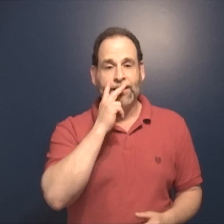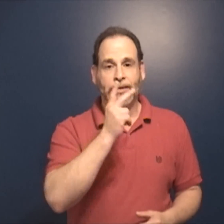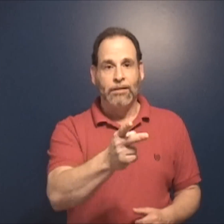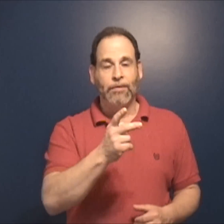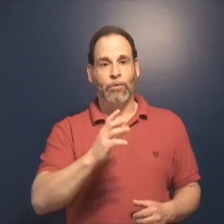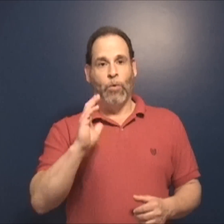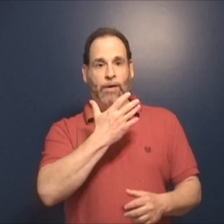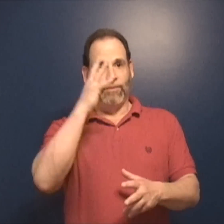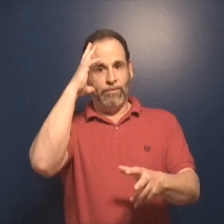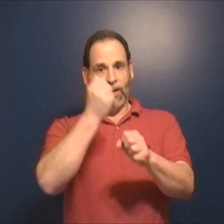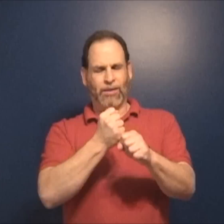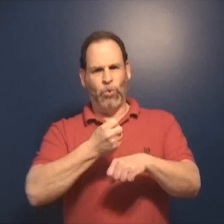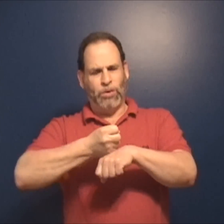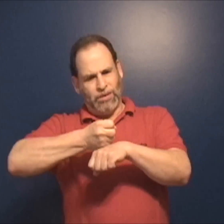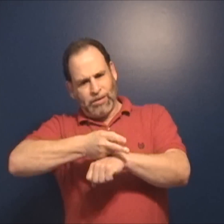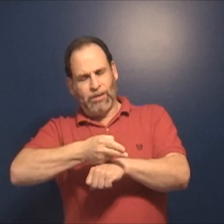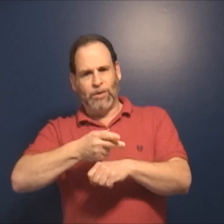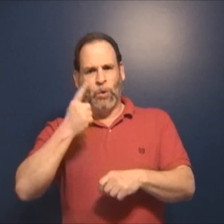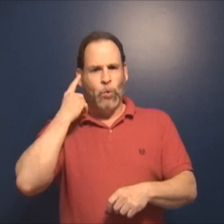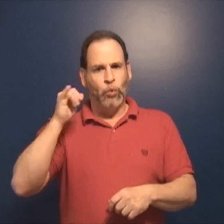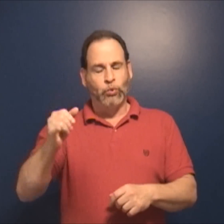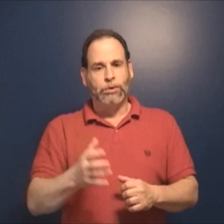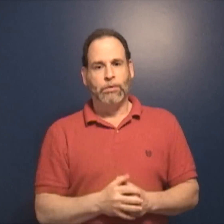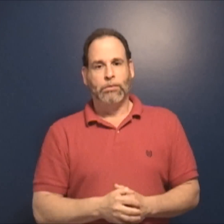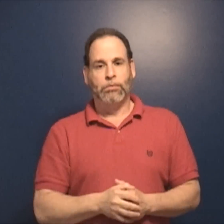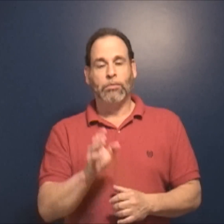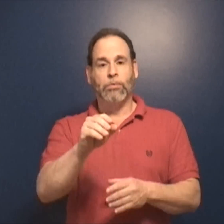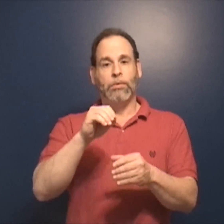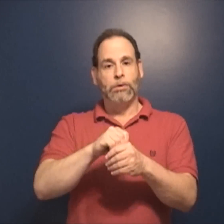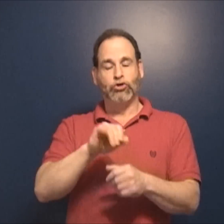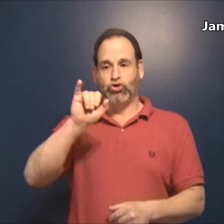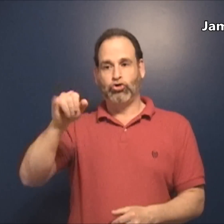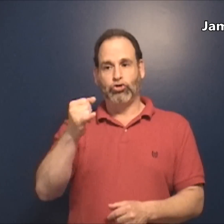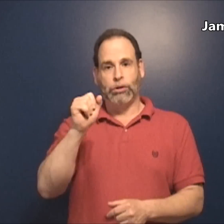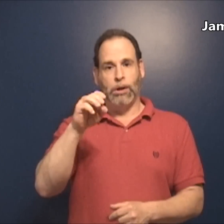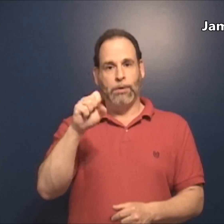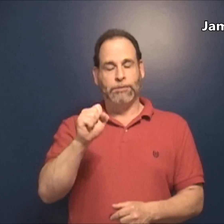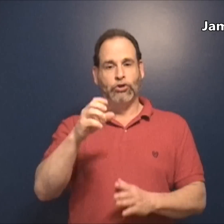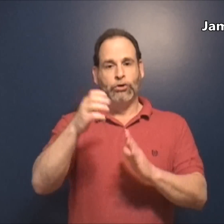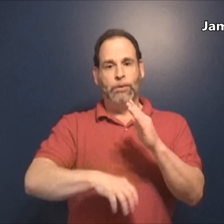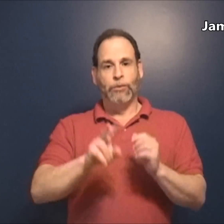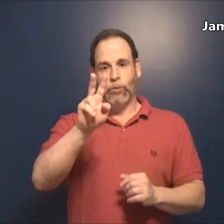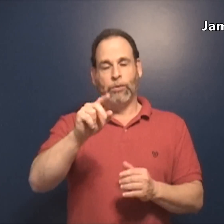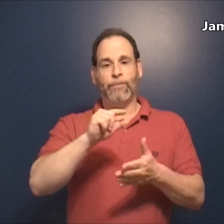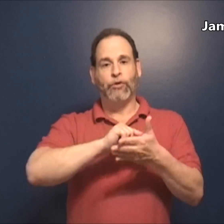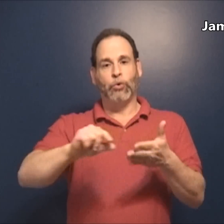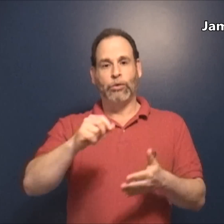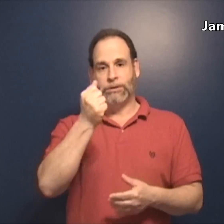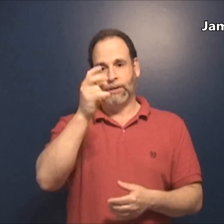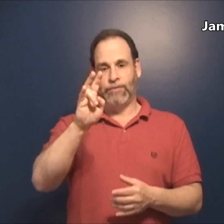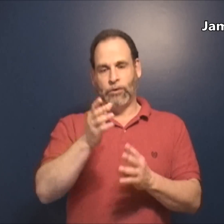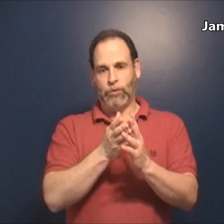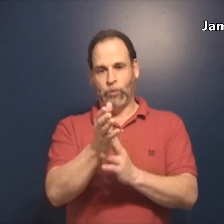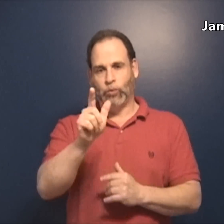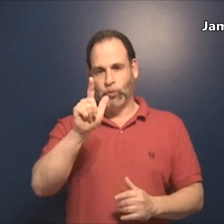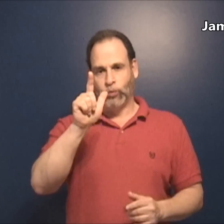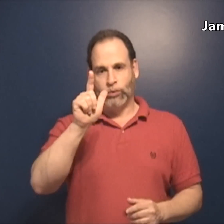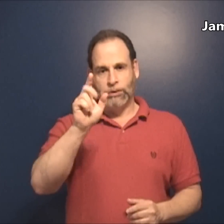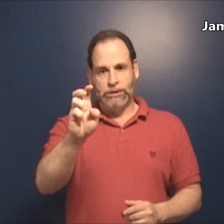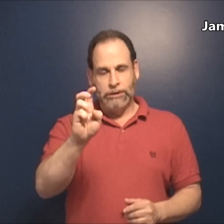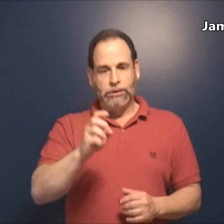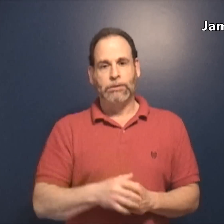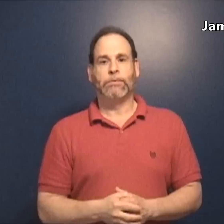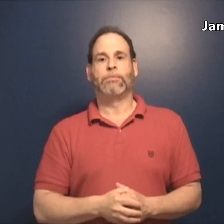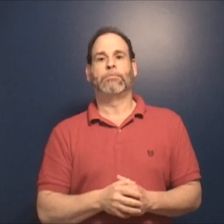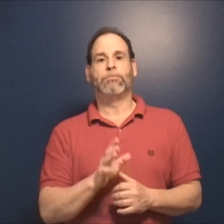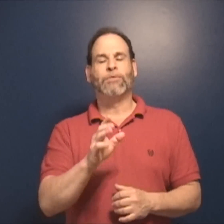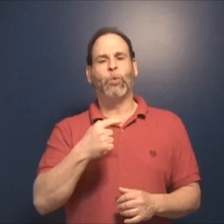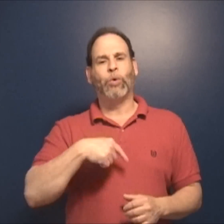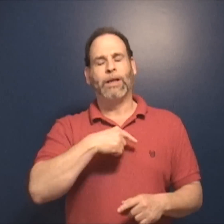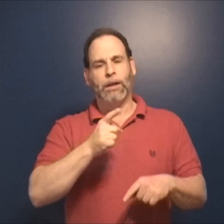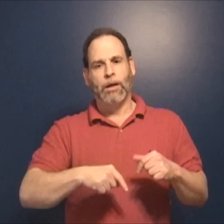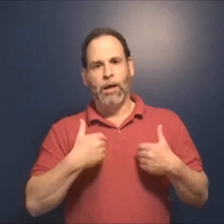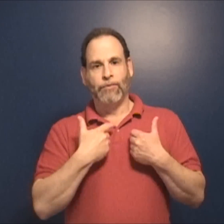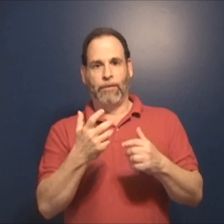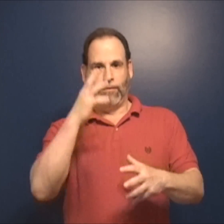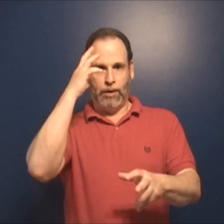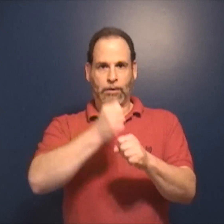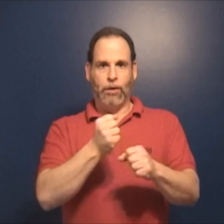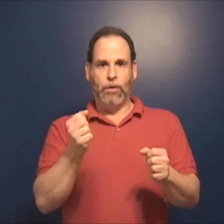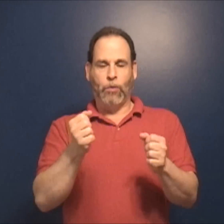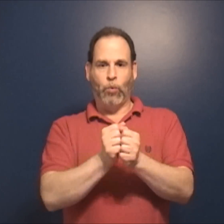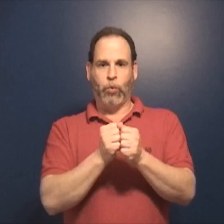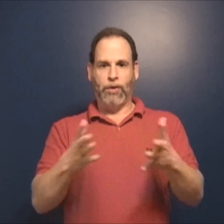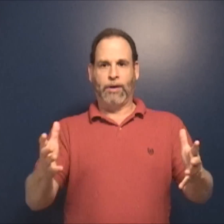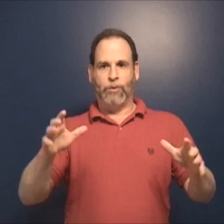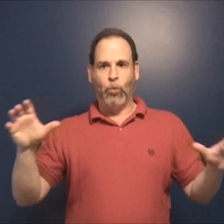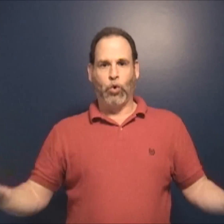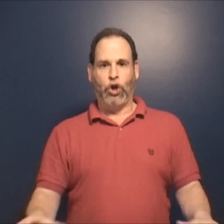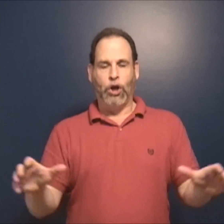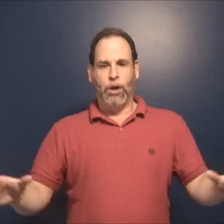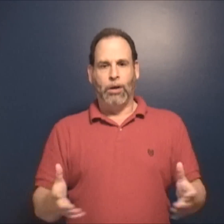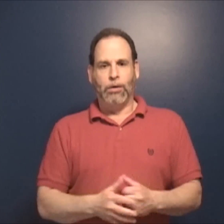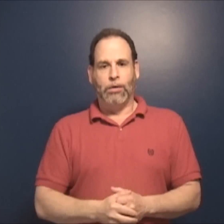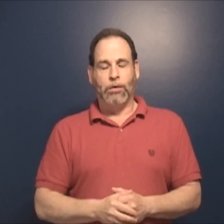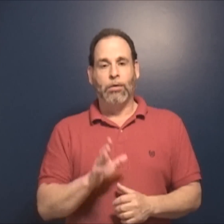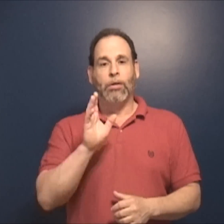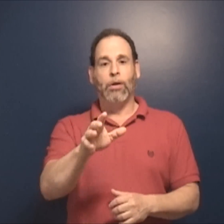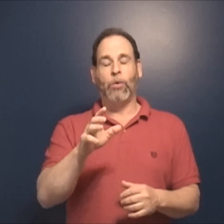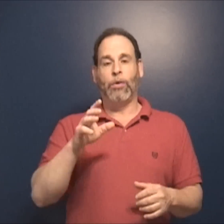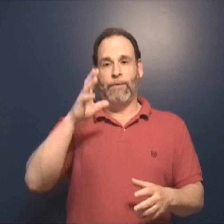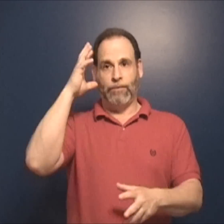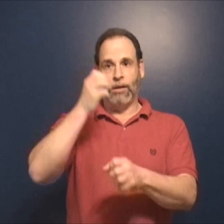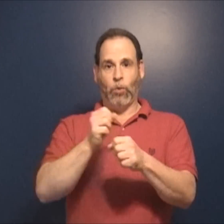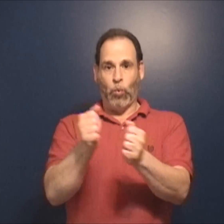You see. Our faith beats gold. James 2:17-26 * We can't have faith without works; therefore, faith without works is dead. Also, the body without the spirit is dead Let's look at verses.